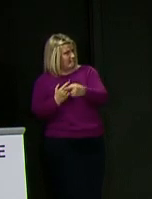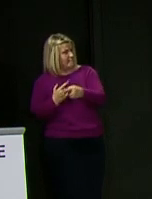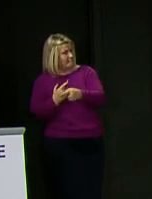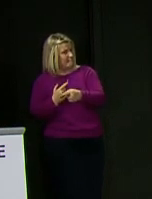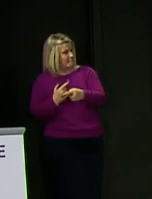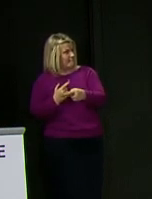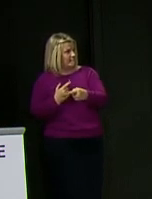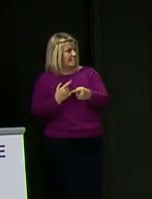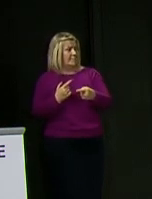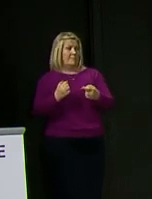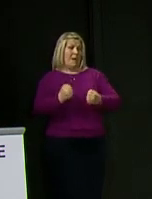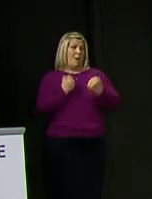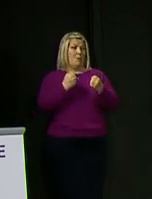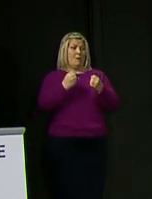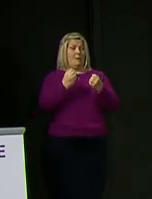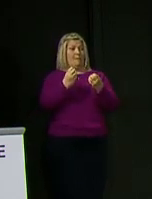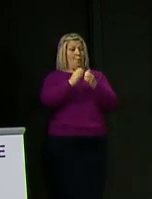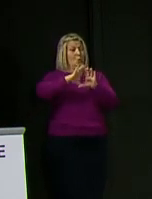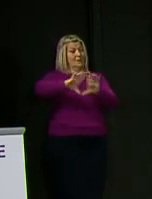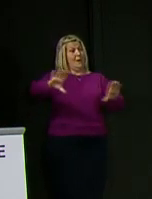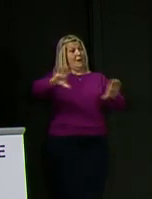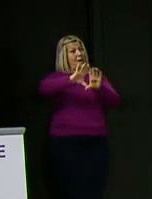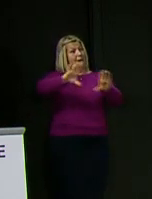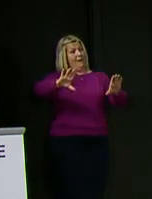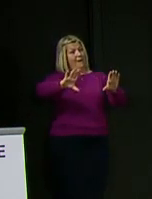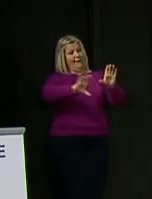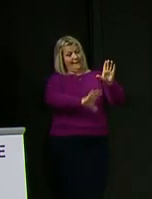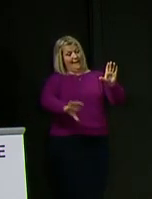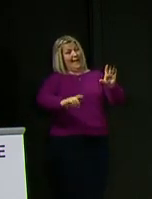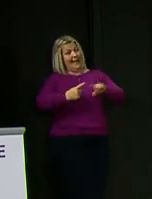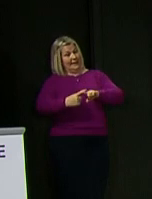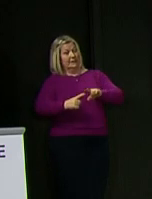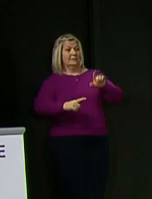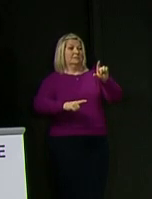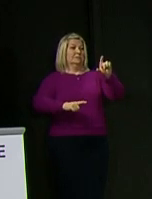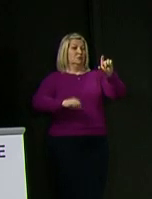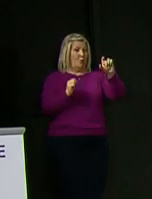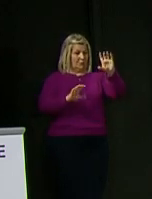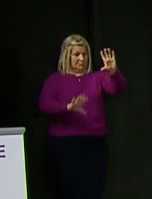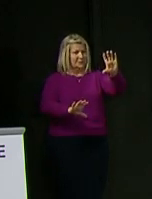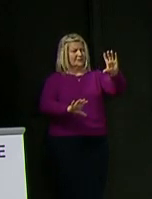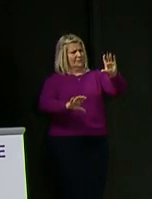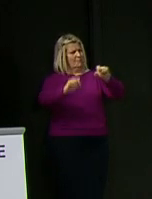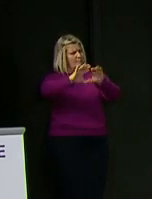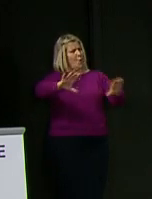is completely open? And we have less headroom in Scotland with the R number, we have smaller